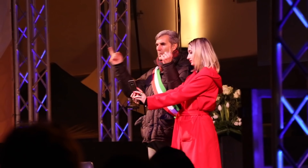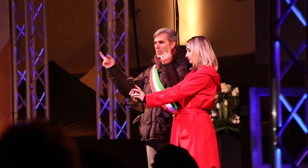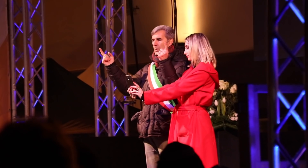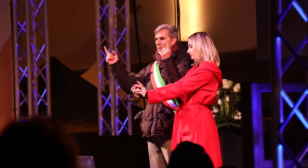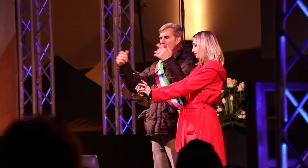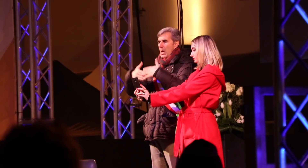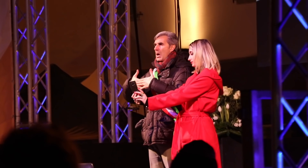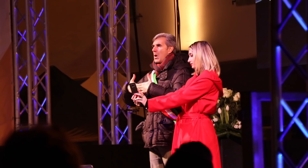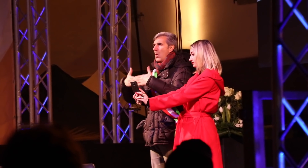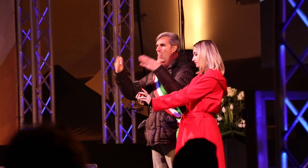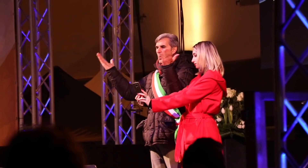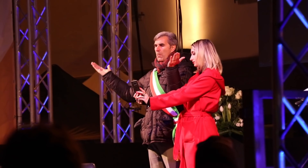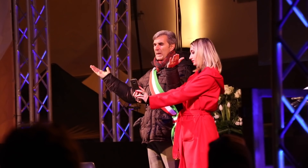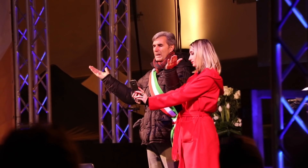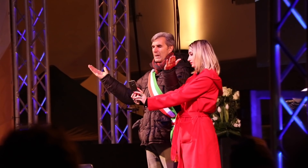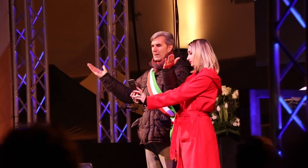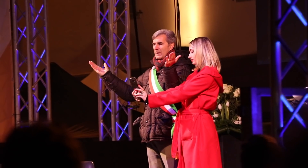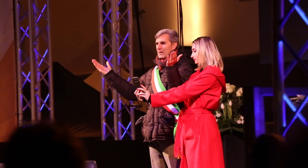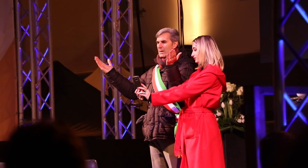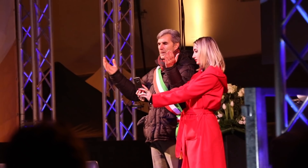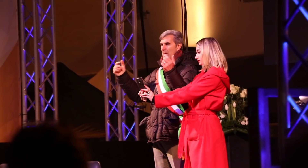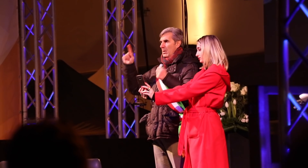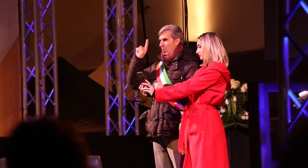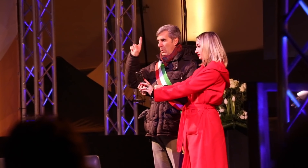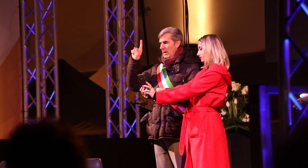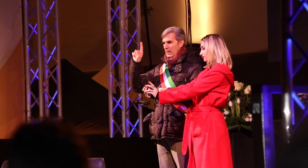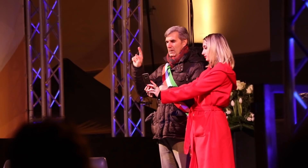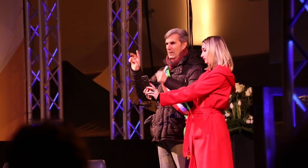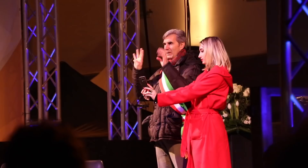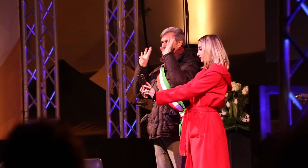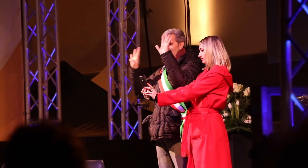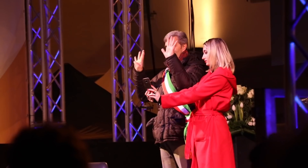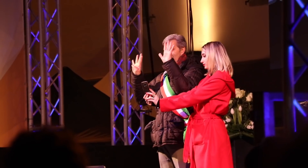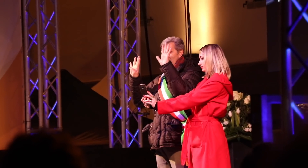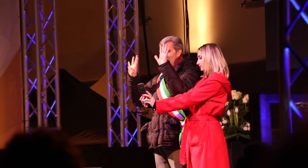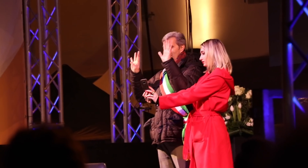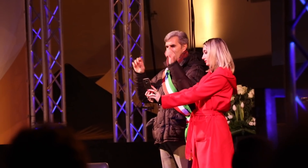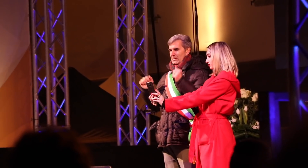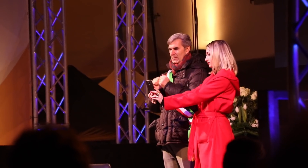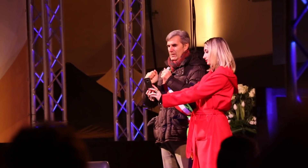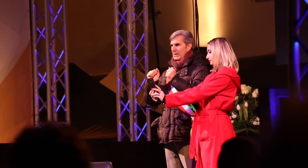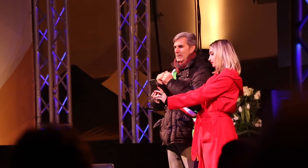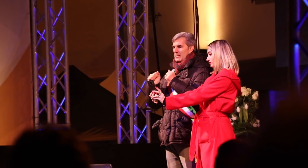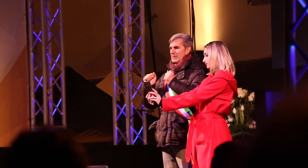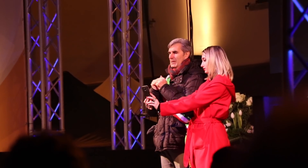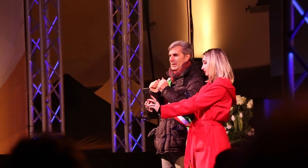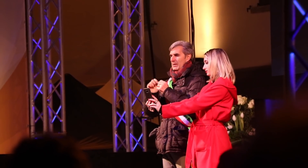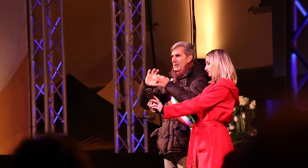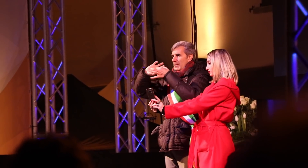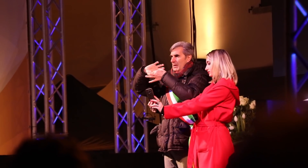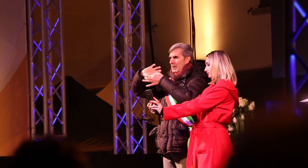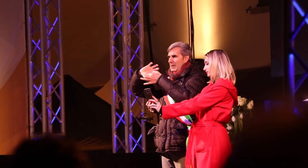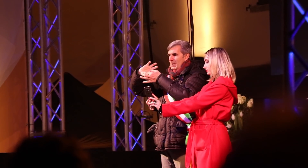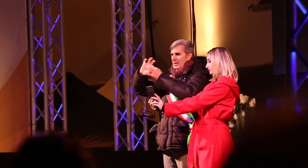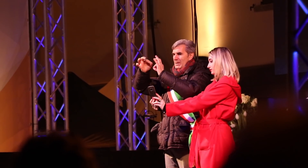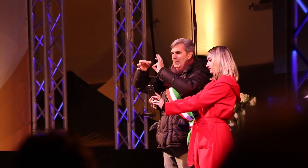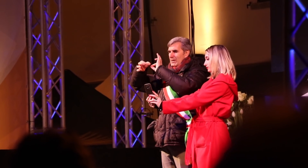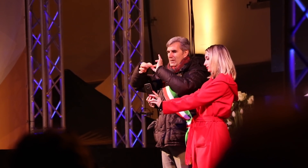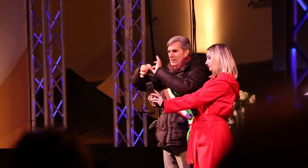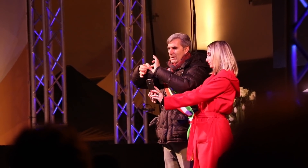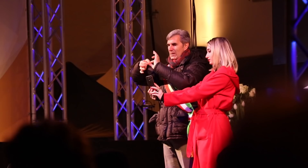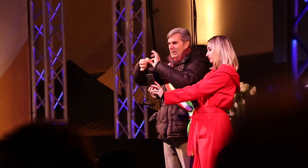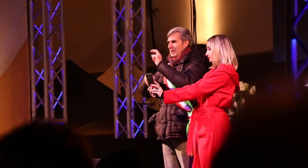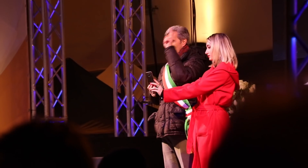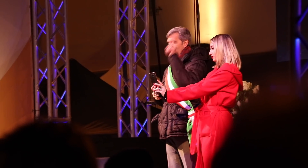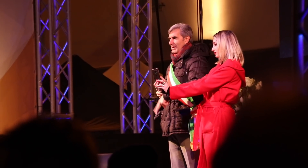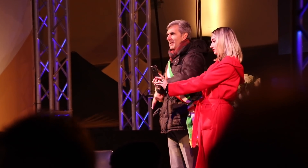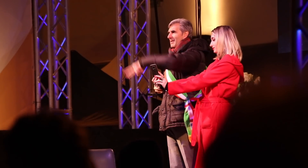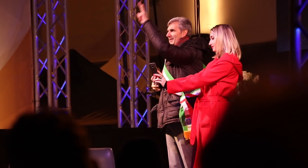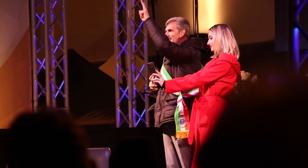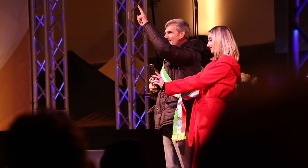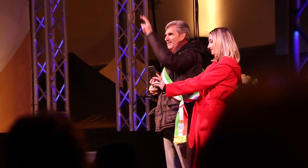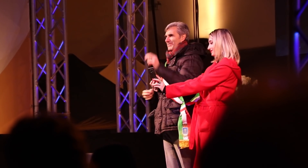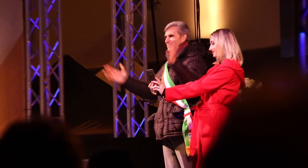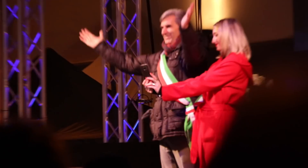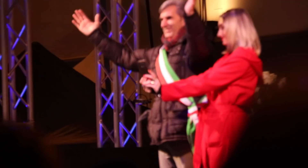I'm announcing the opening of the 19th Winter Deaflympics!